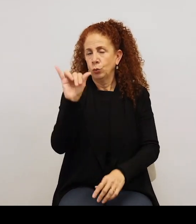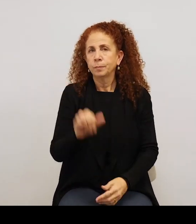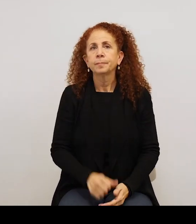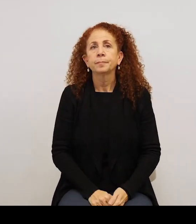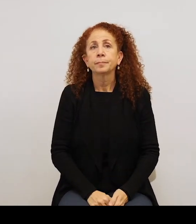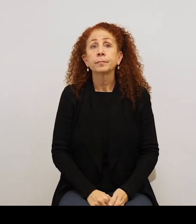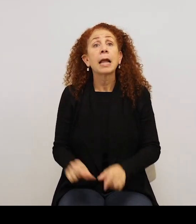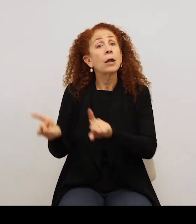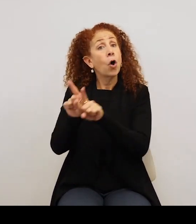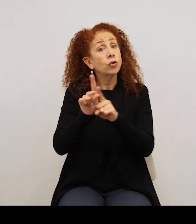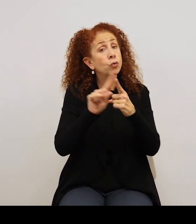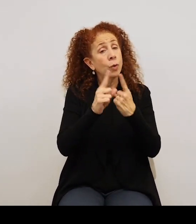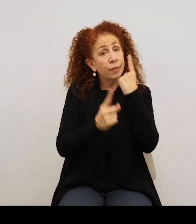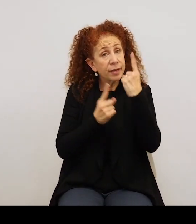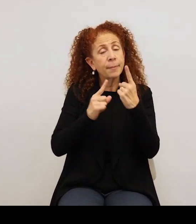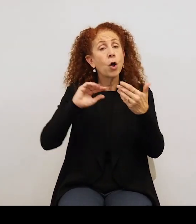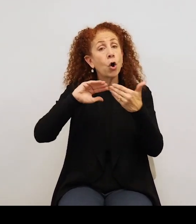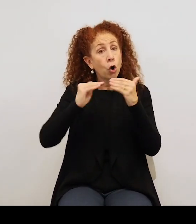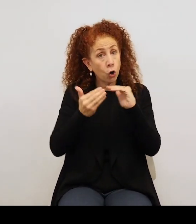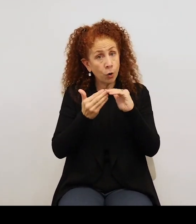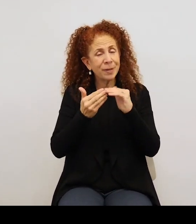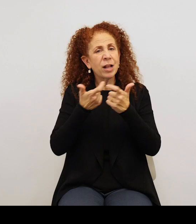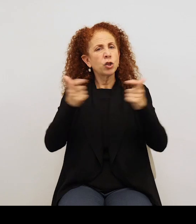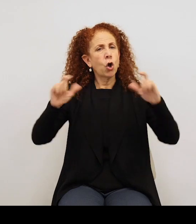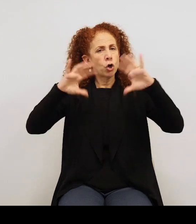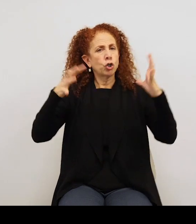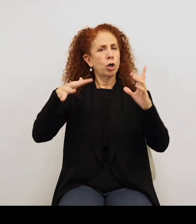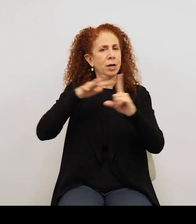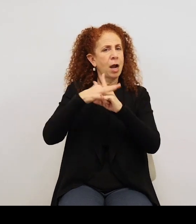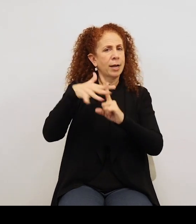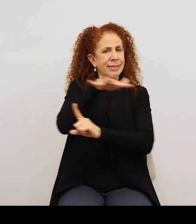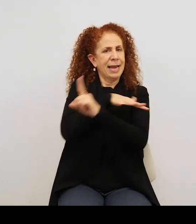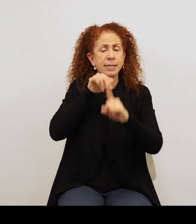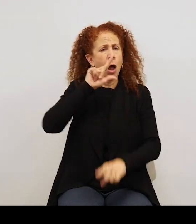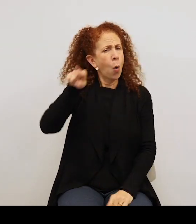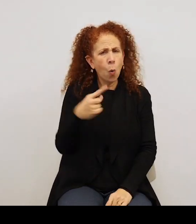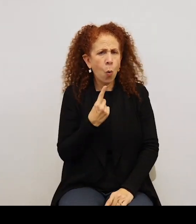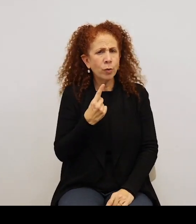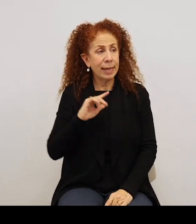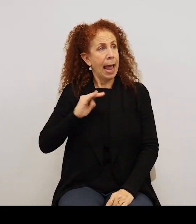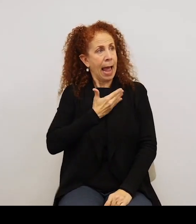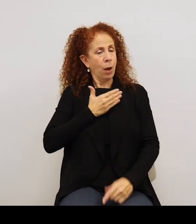and to also think about the urban in a larger context. It's not just about our cities.